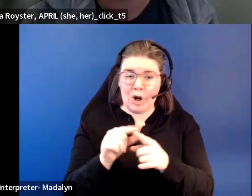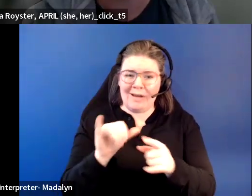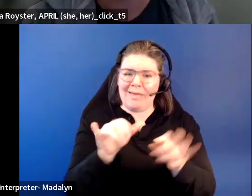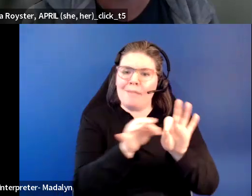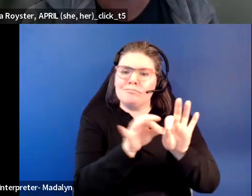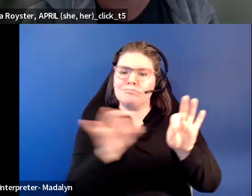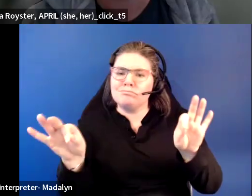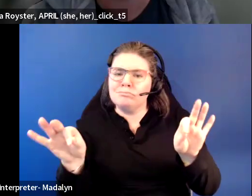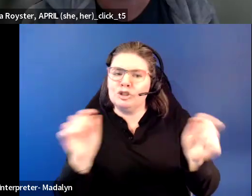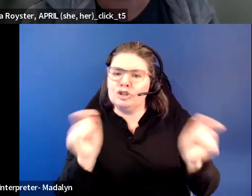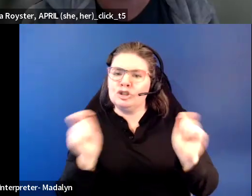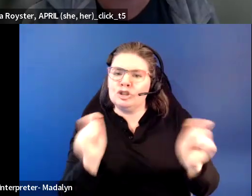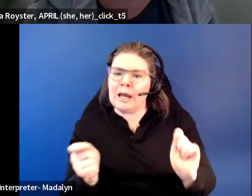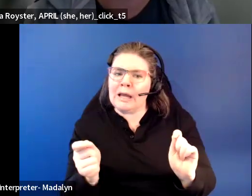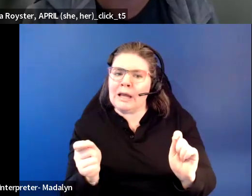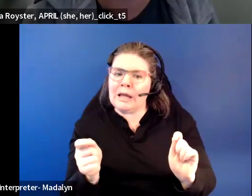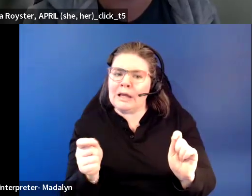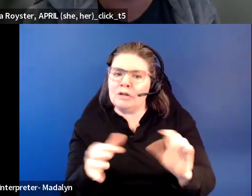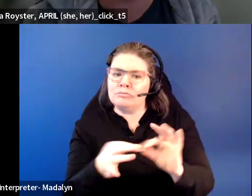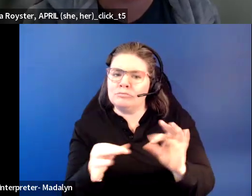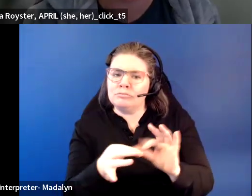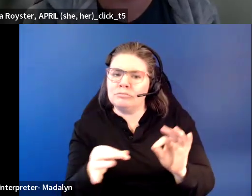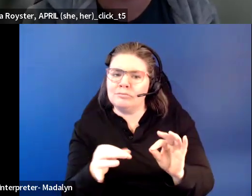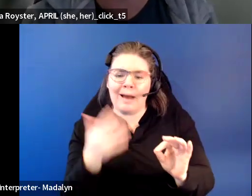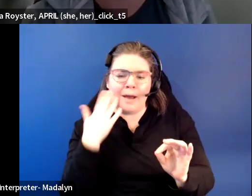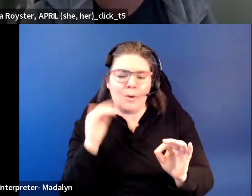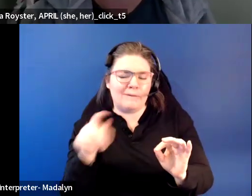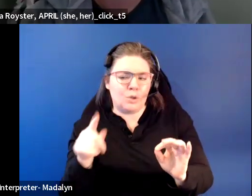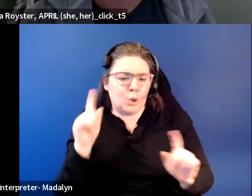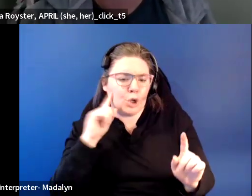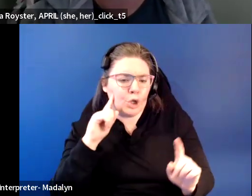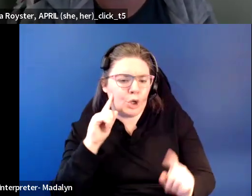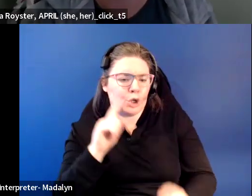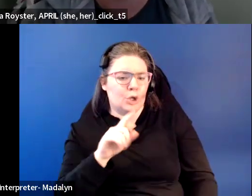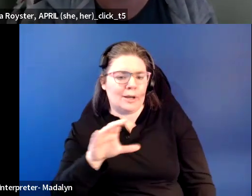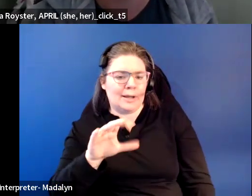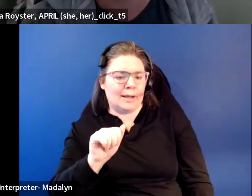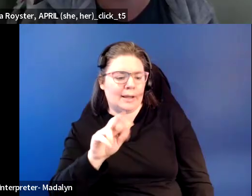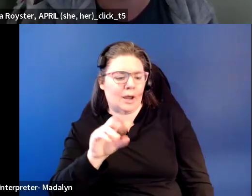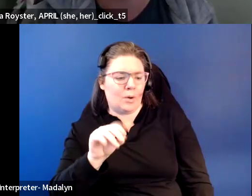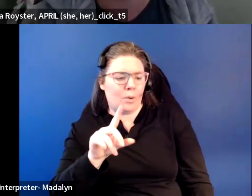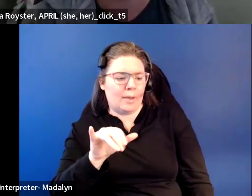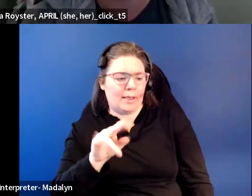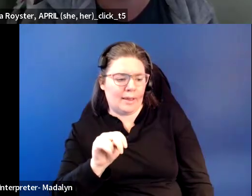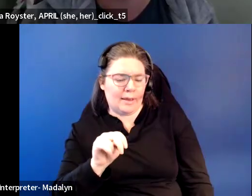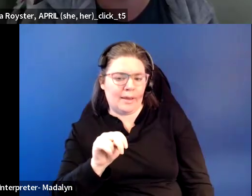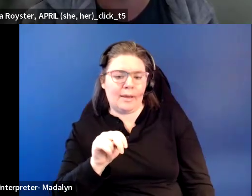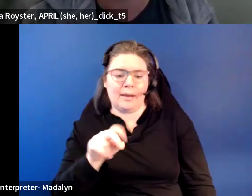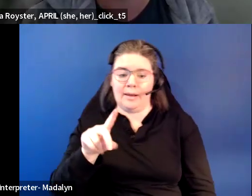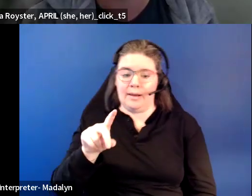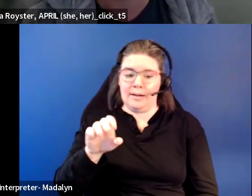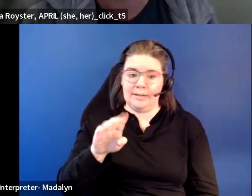Sierra Royster, APRIL (she, her): So maybe I don't know if you heard the whole thing. Carolyn and Debbie are in Florida, and so there's not a big